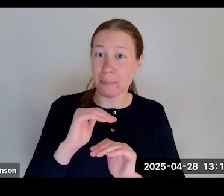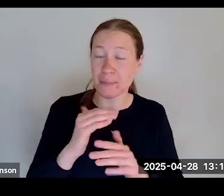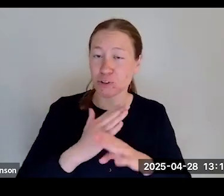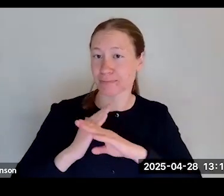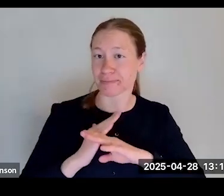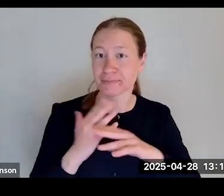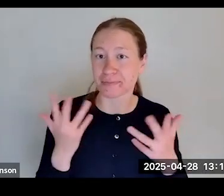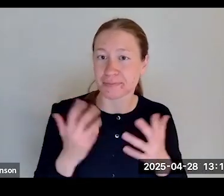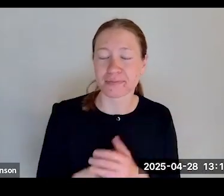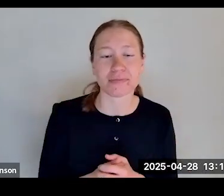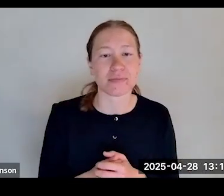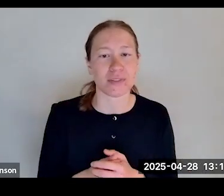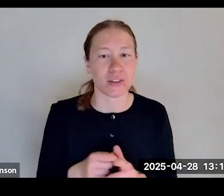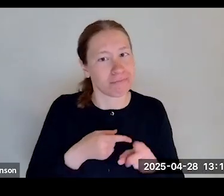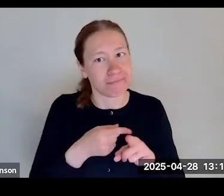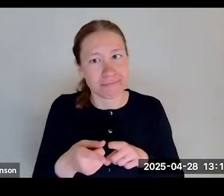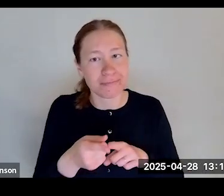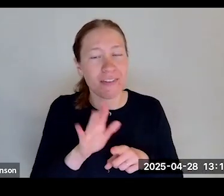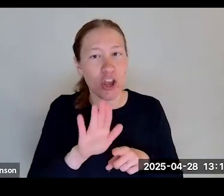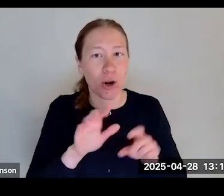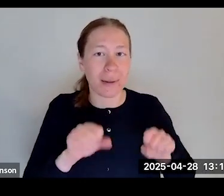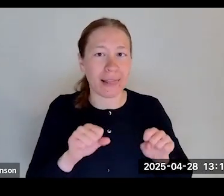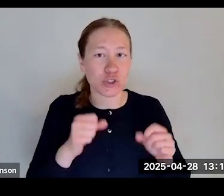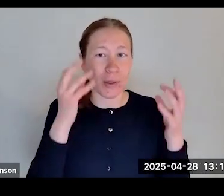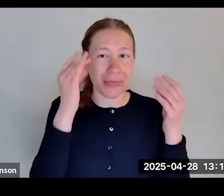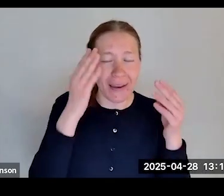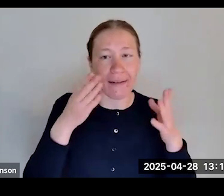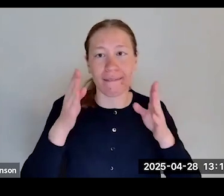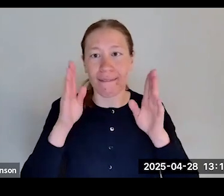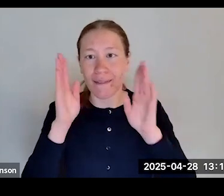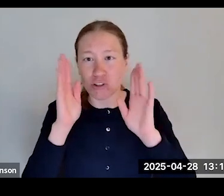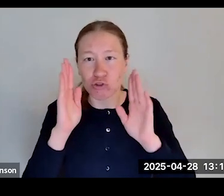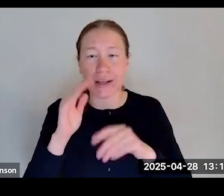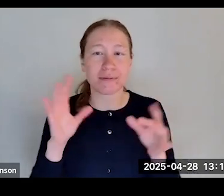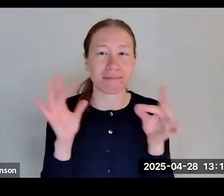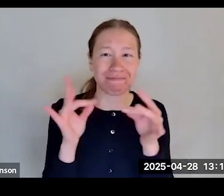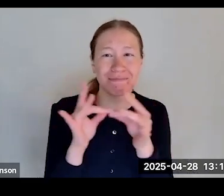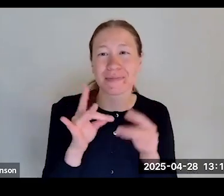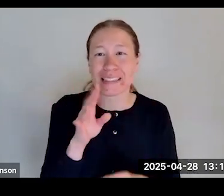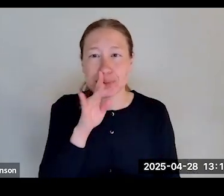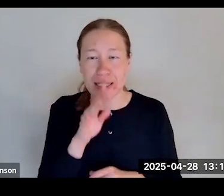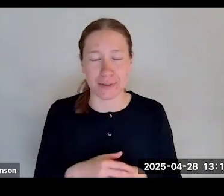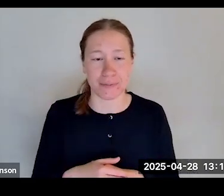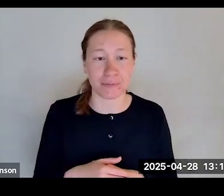for this one were specific to their ability to think, concentrate, and speak. With this employee,